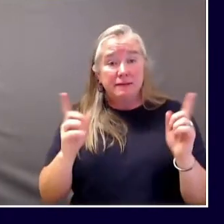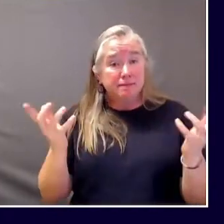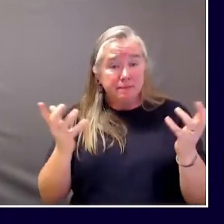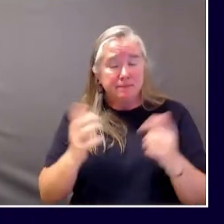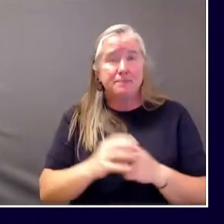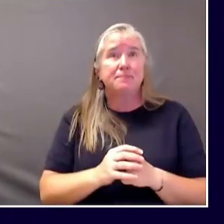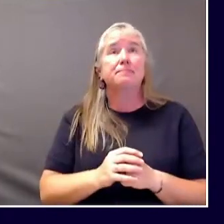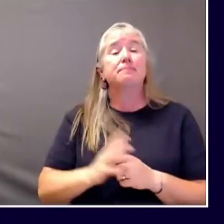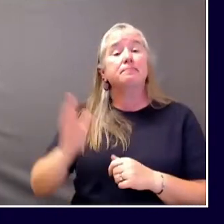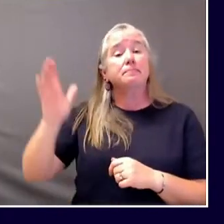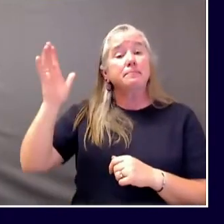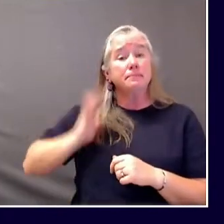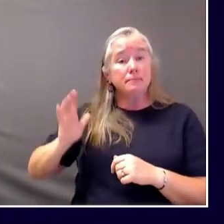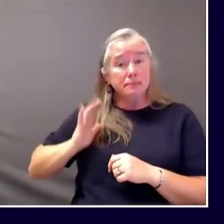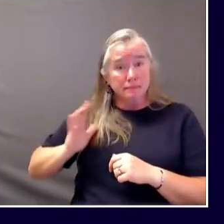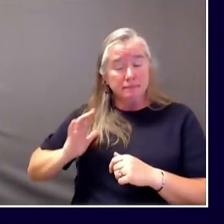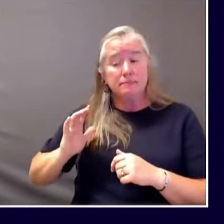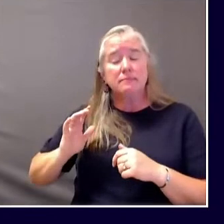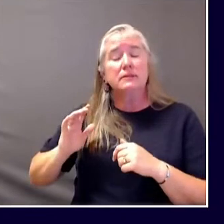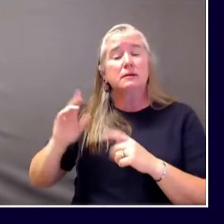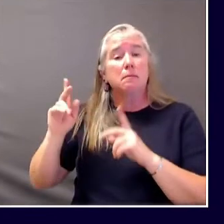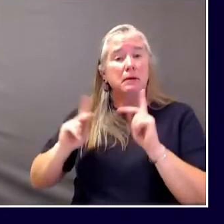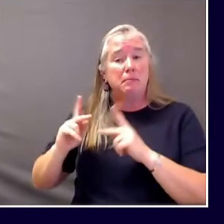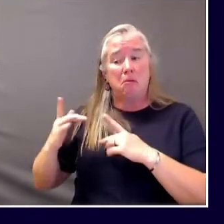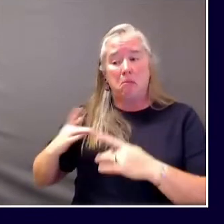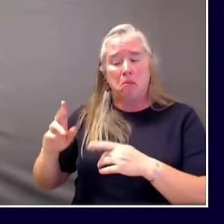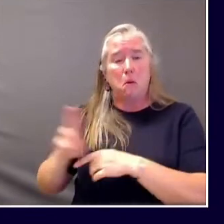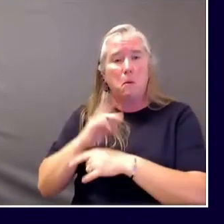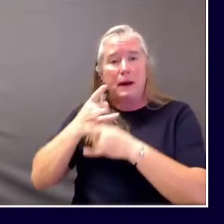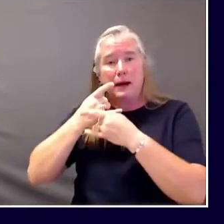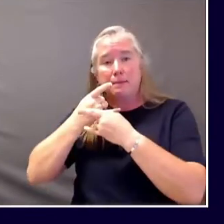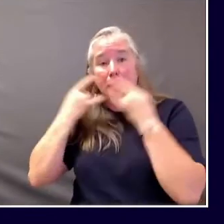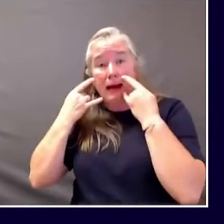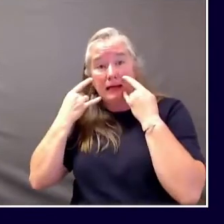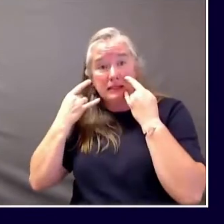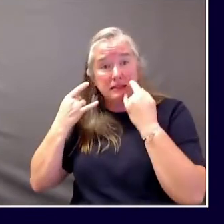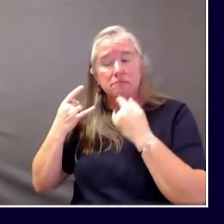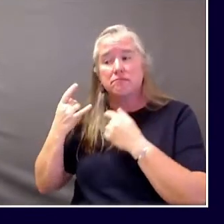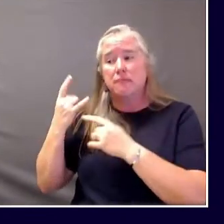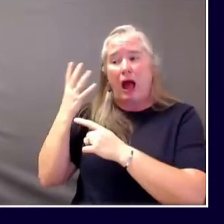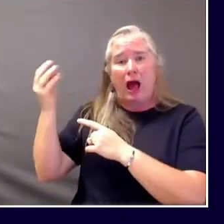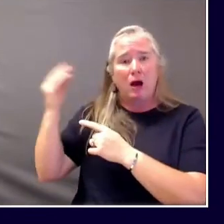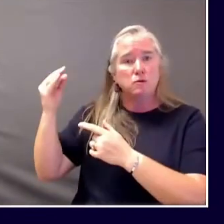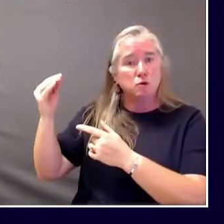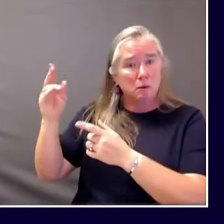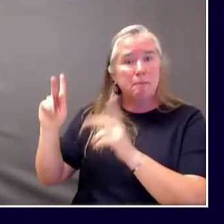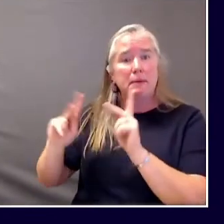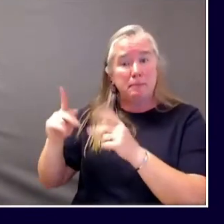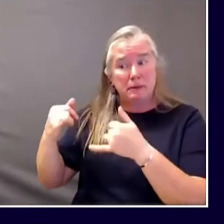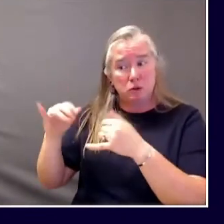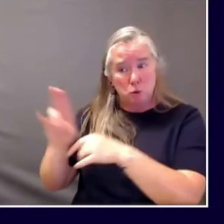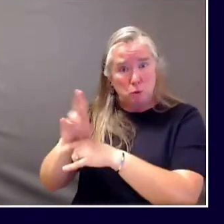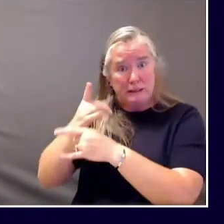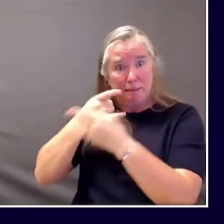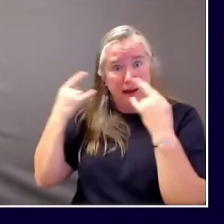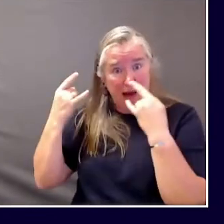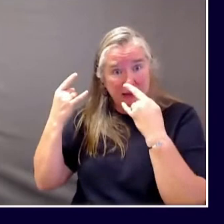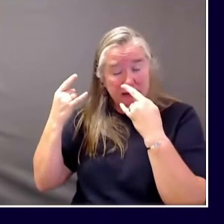mask wearing was the norm in a restaurant out so I'll outdoors